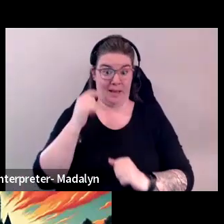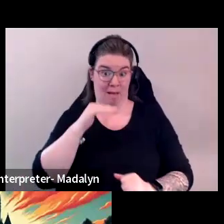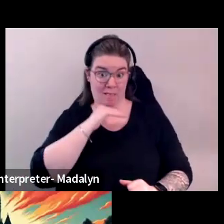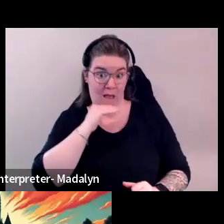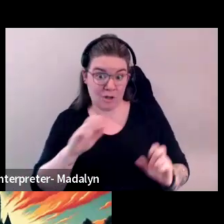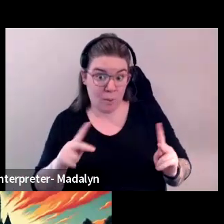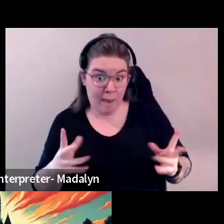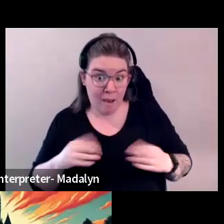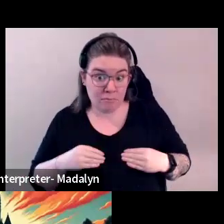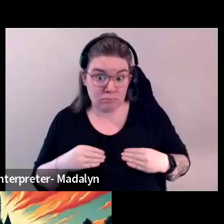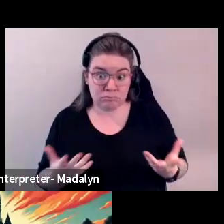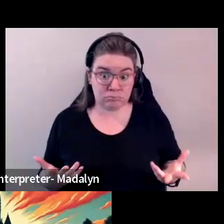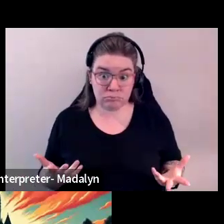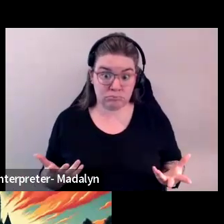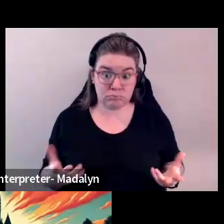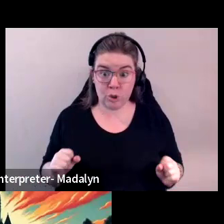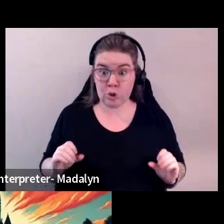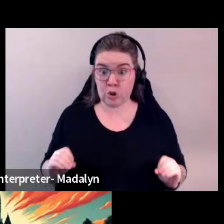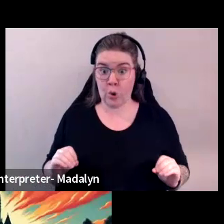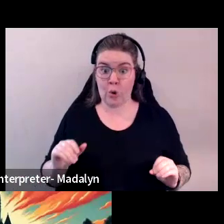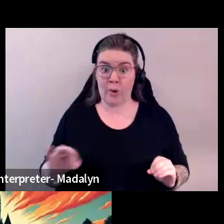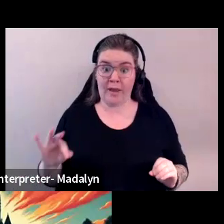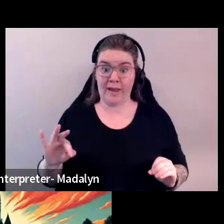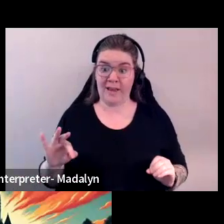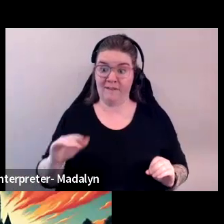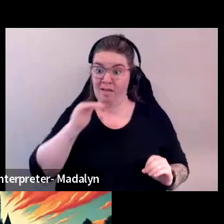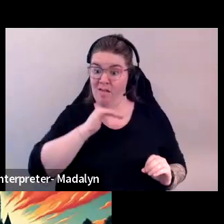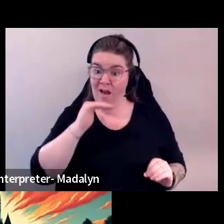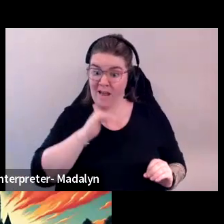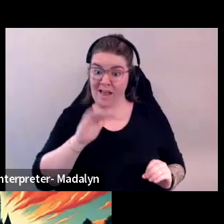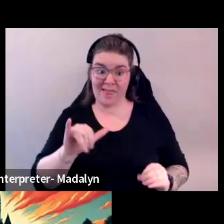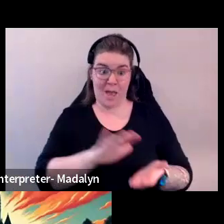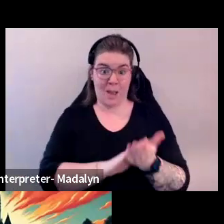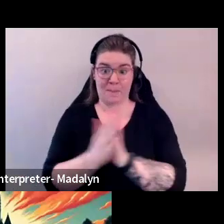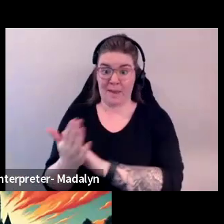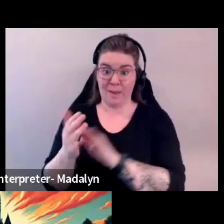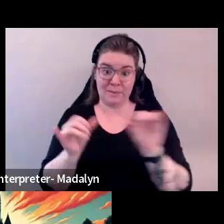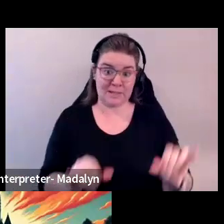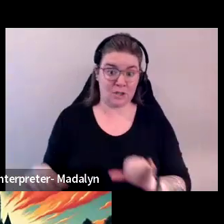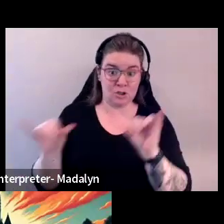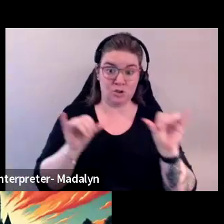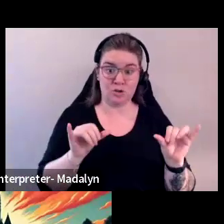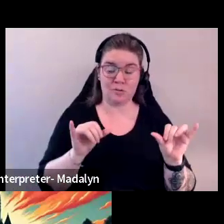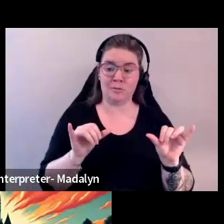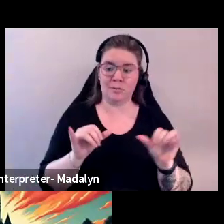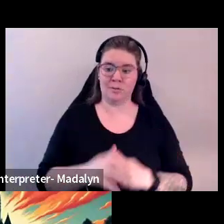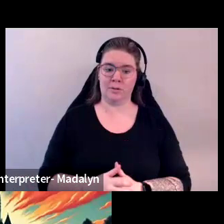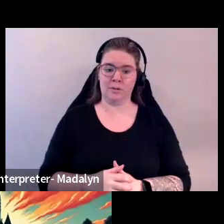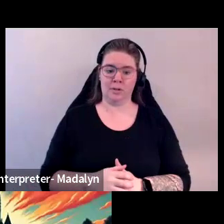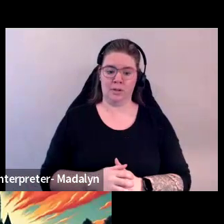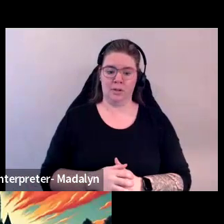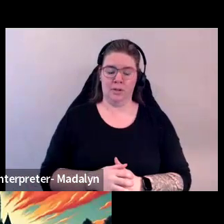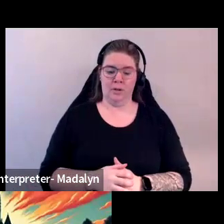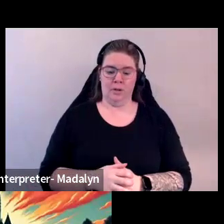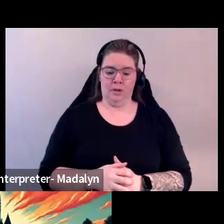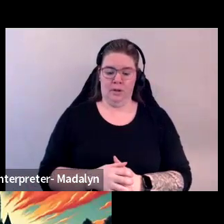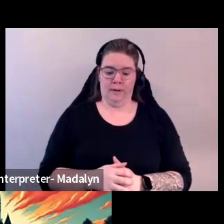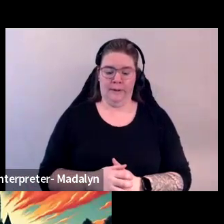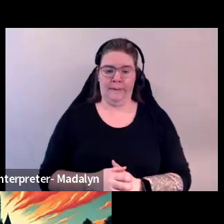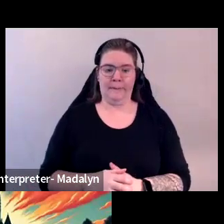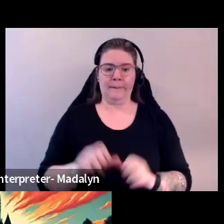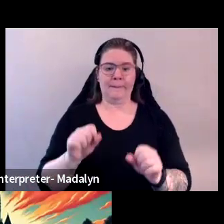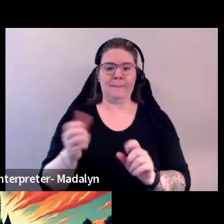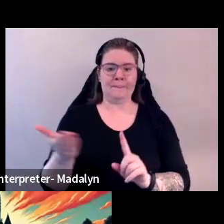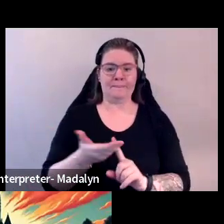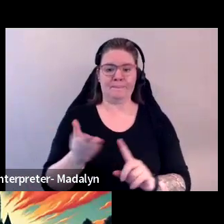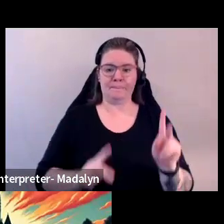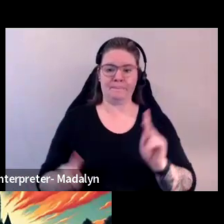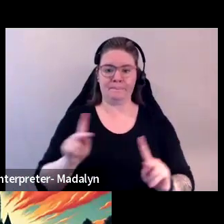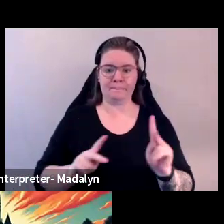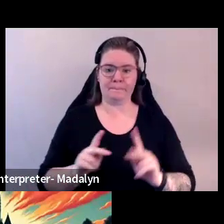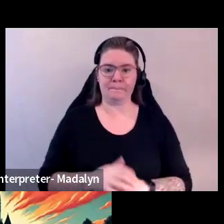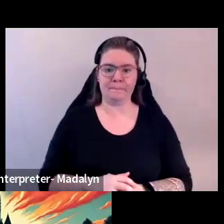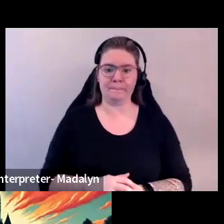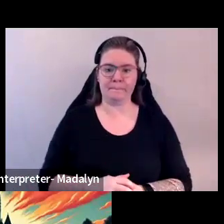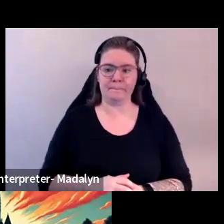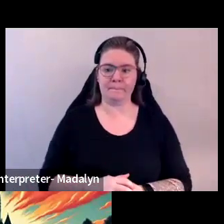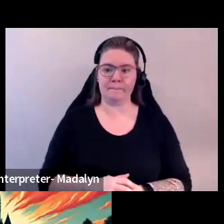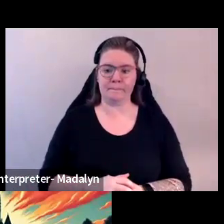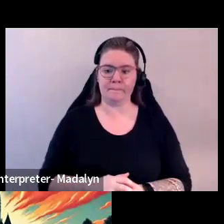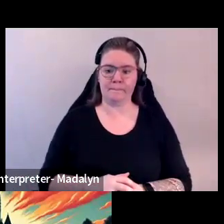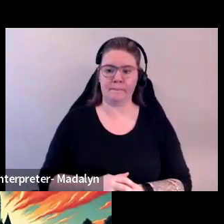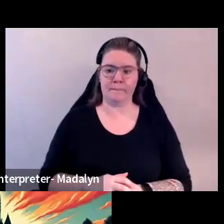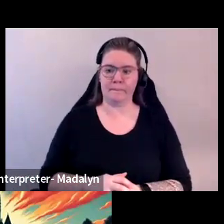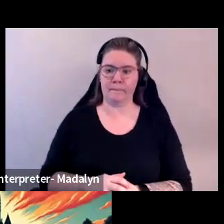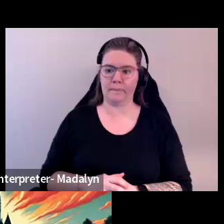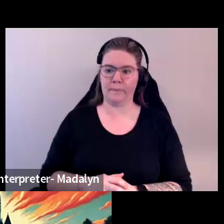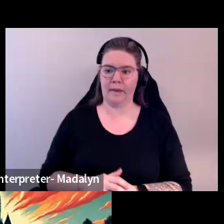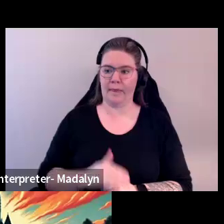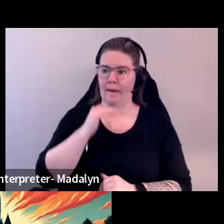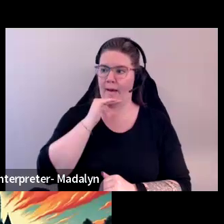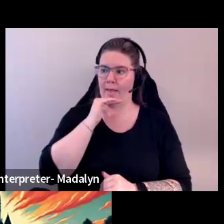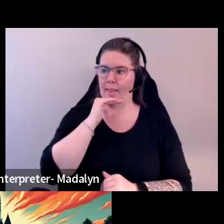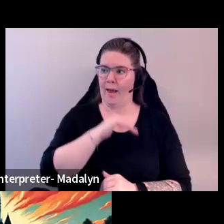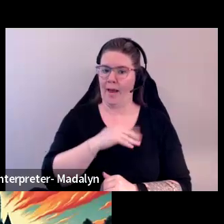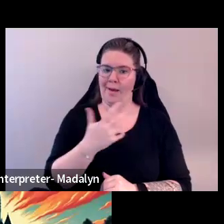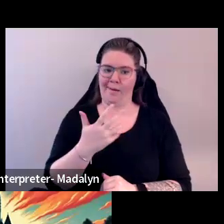Don Posh: and campaign. So as long as line once line got to be a standard. Then it. It could convince people that are unable or unaware that a lie is a lie, and we've seen what that turned into.